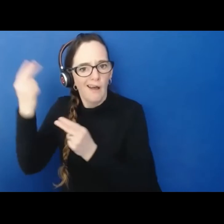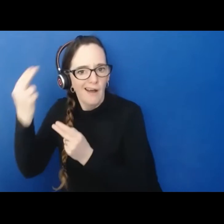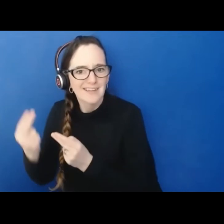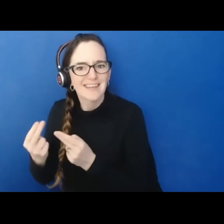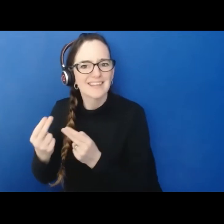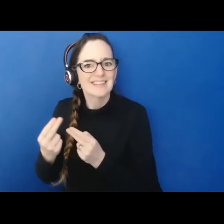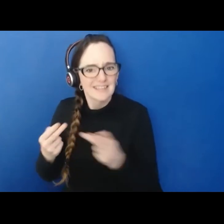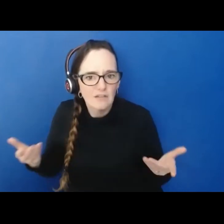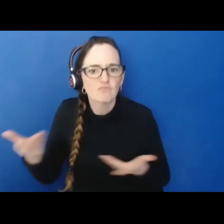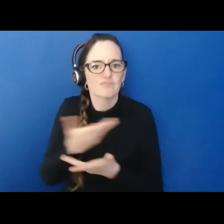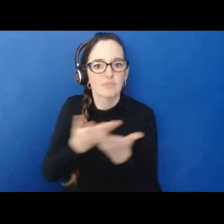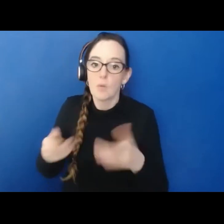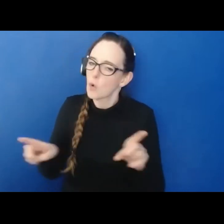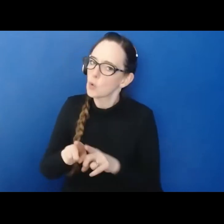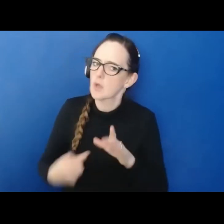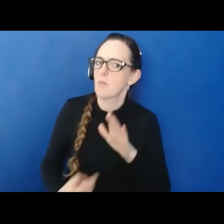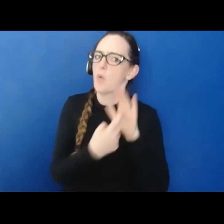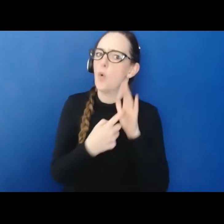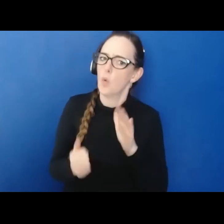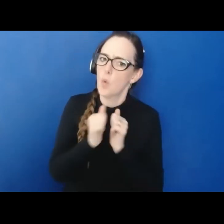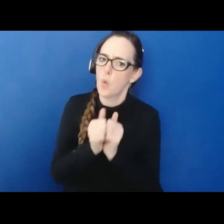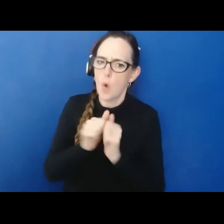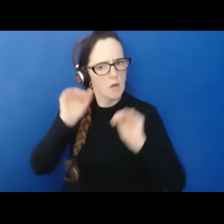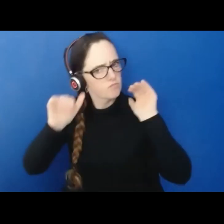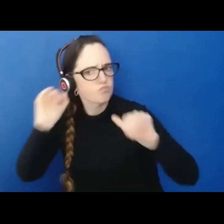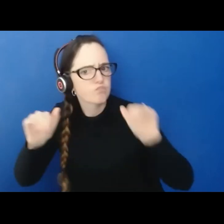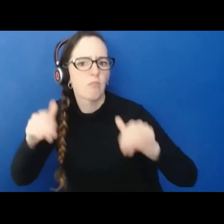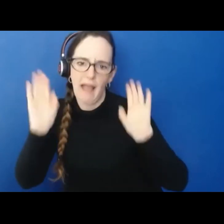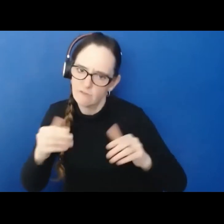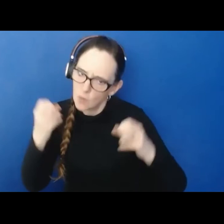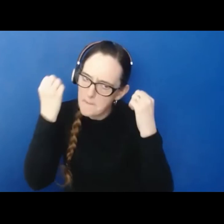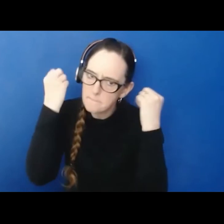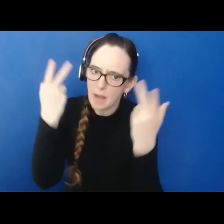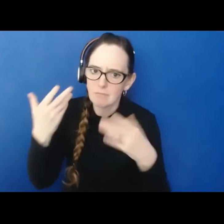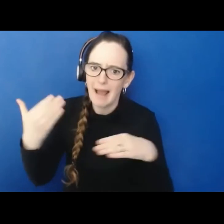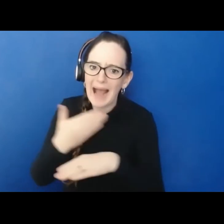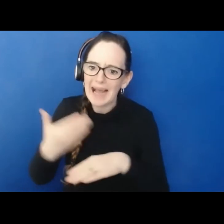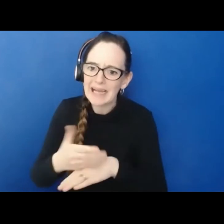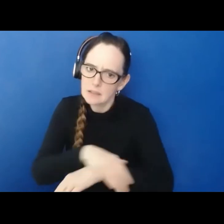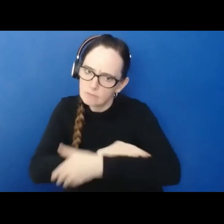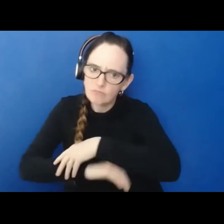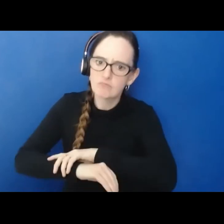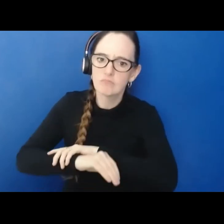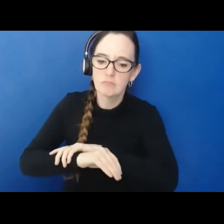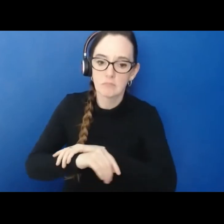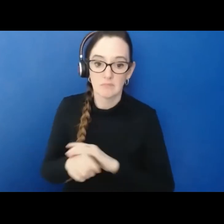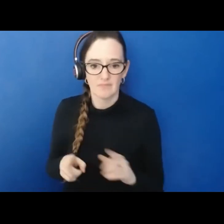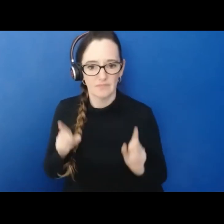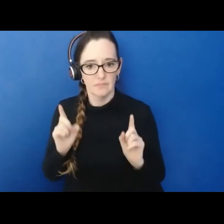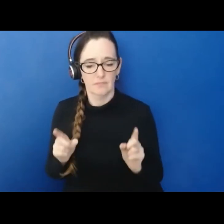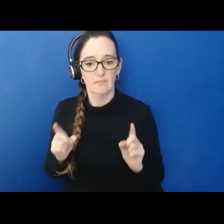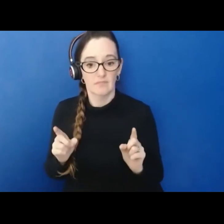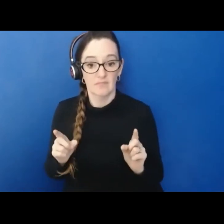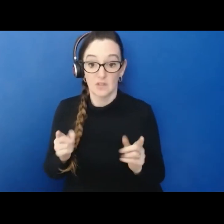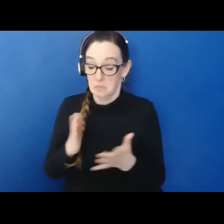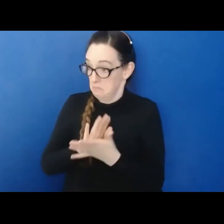A call to action that basically invites all the people that visit this space, the digital